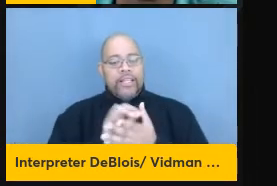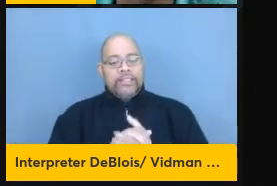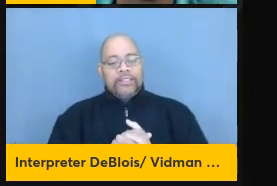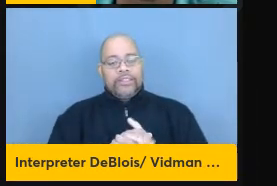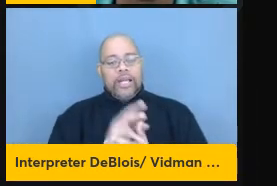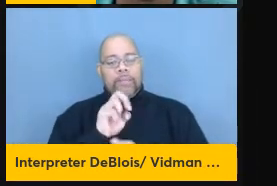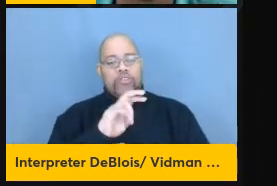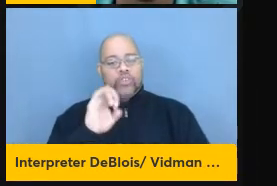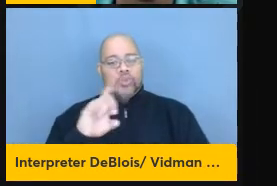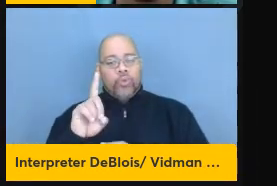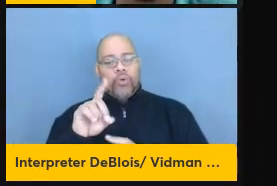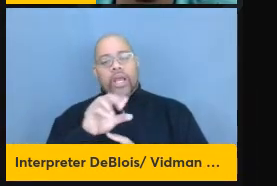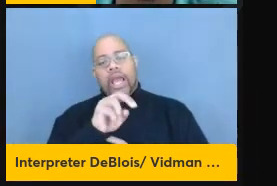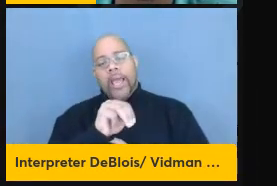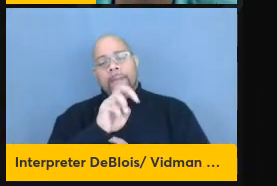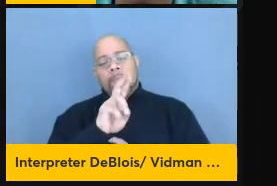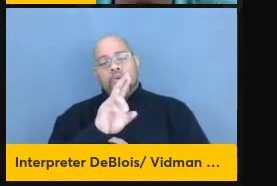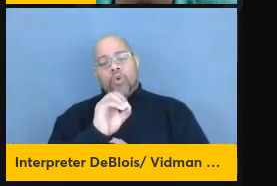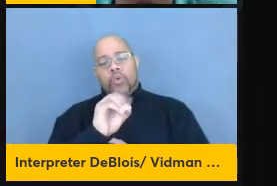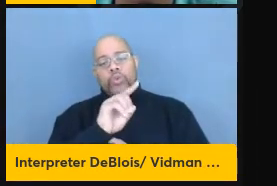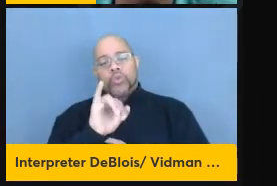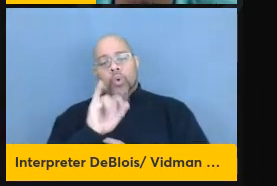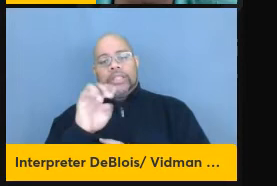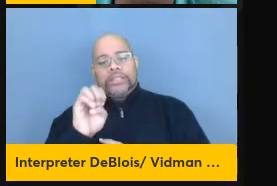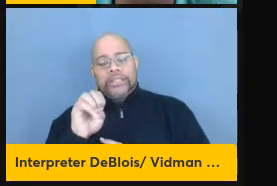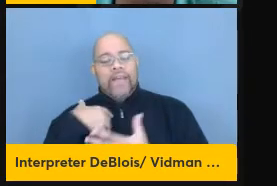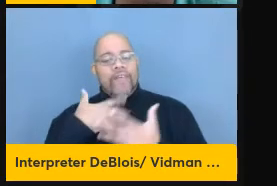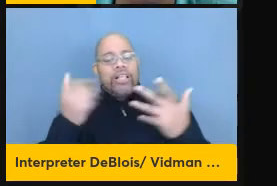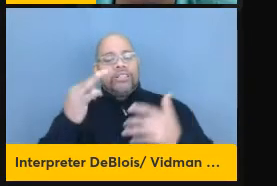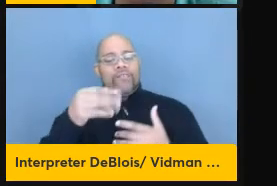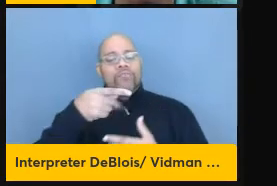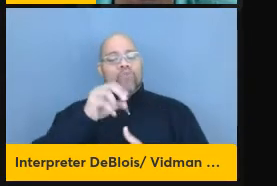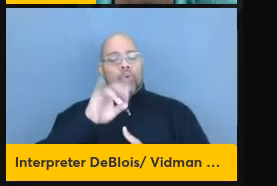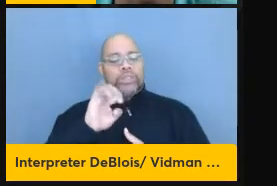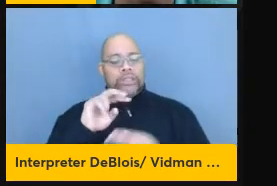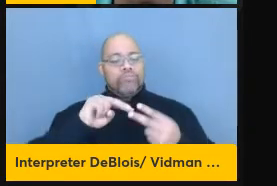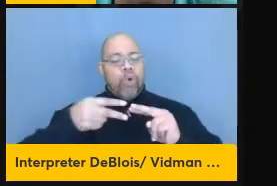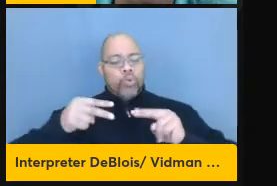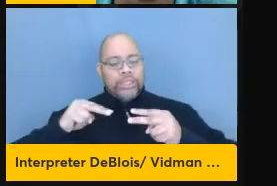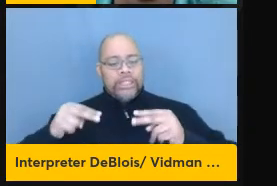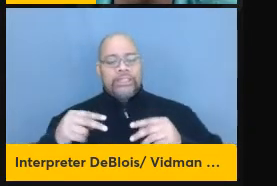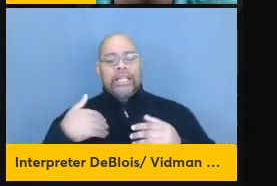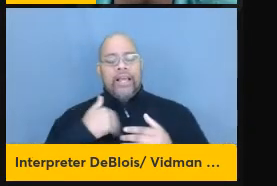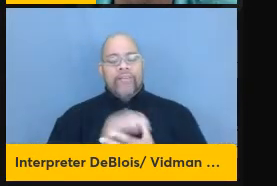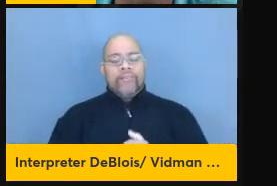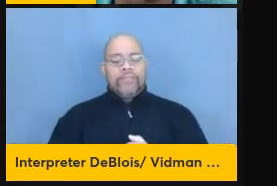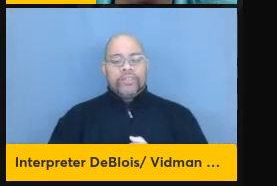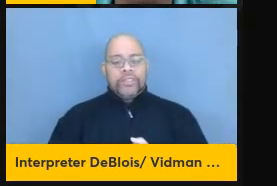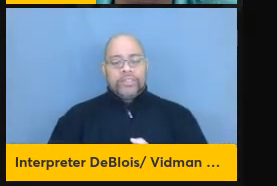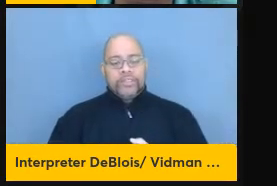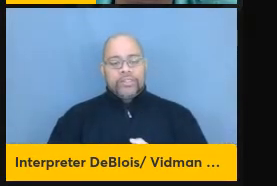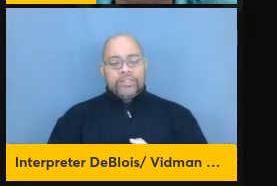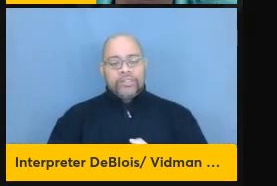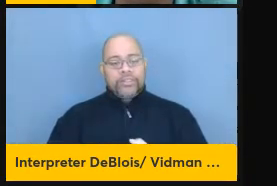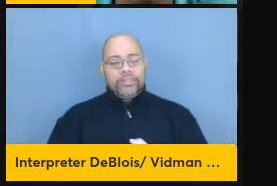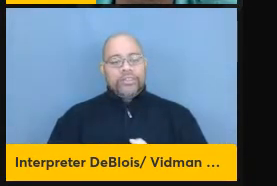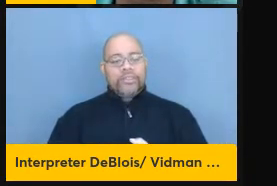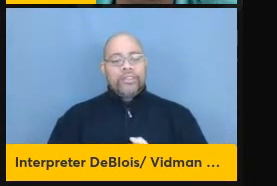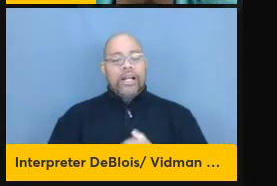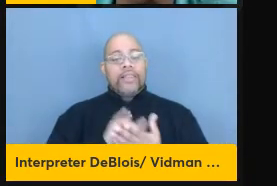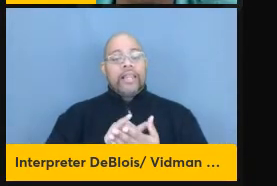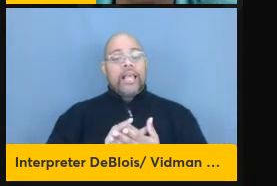called a merozoite. surface coat. It's got lots of proteins, hundreds, in fact, and the hypothesis is that this is the bit